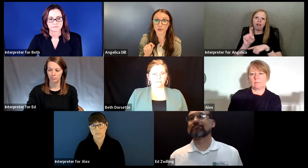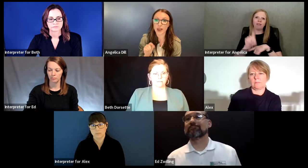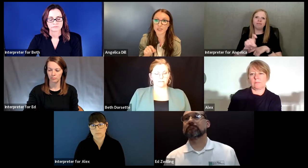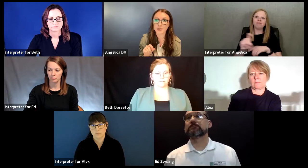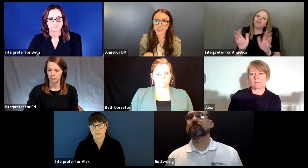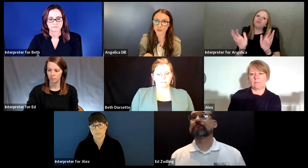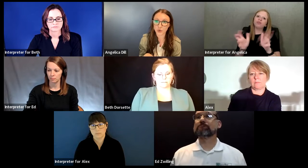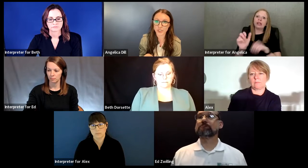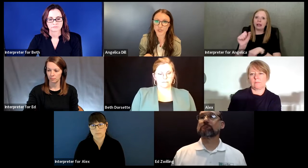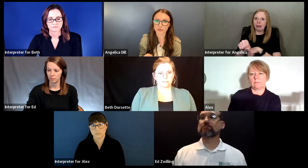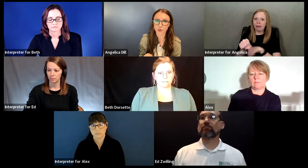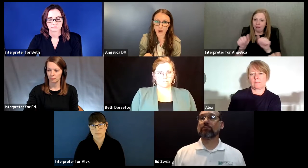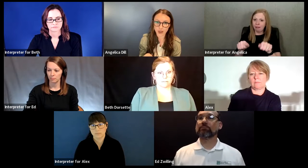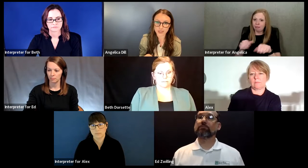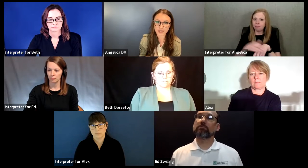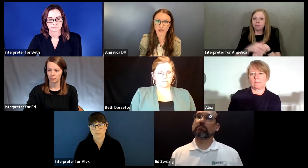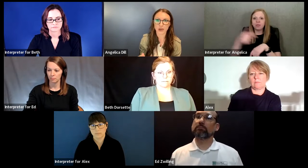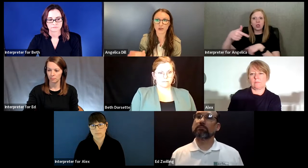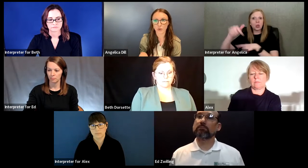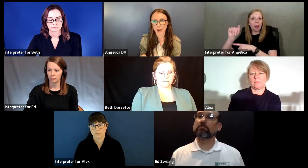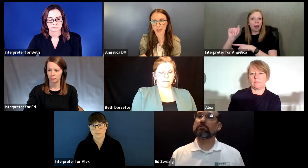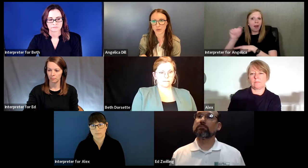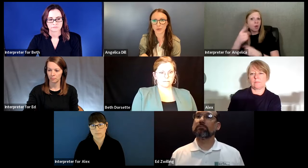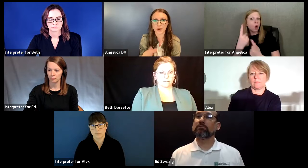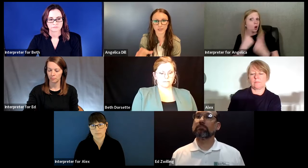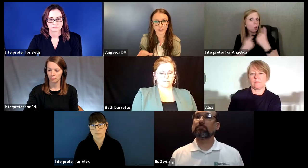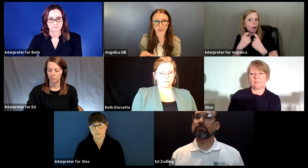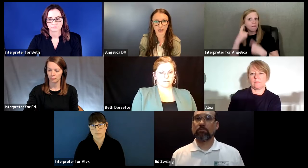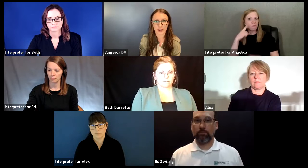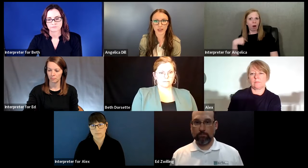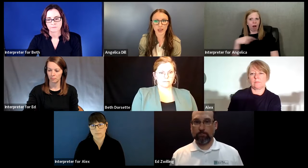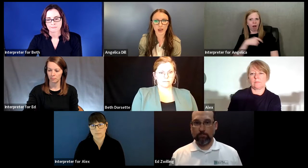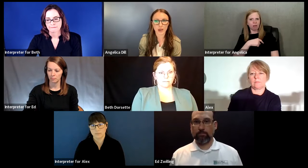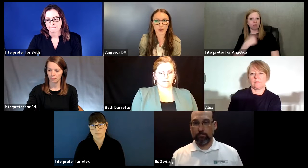If you have a specific question for us, for Ed, we'll be monitoring that.